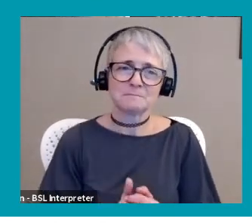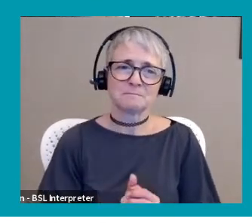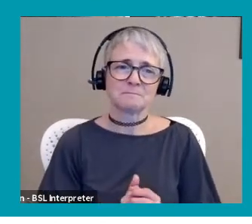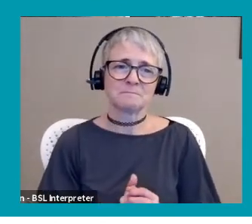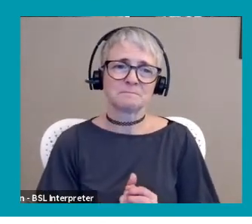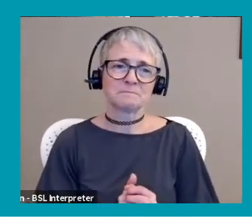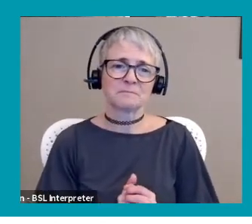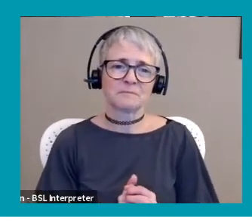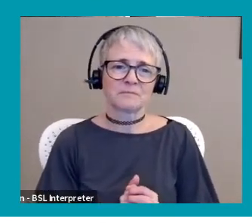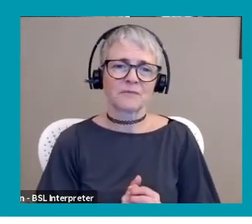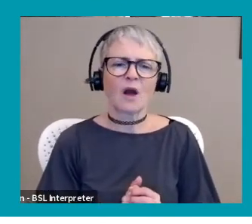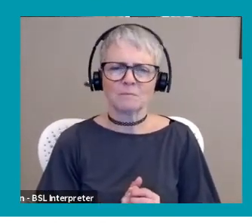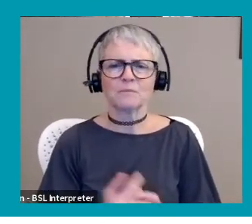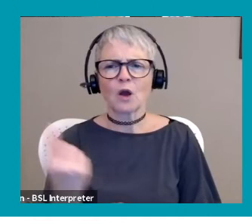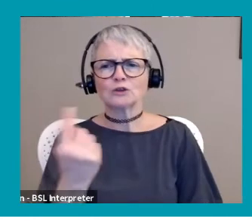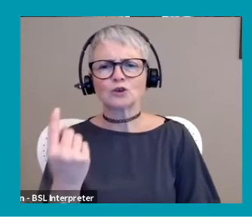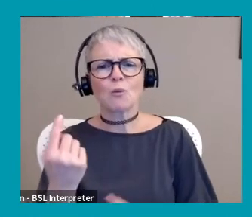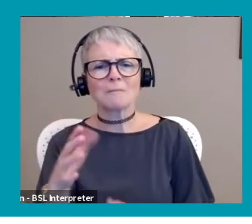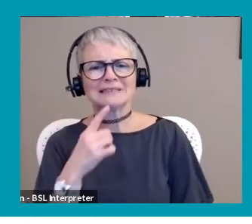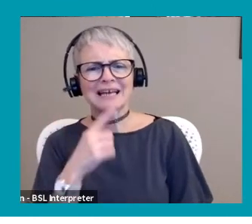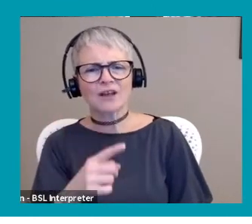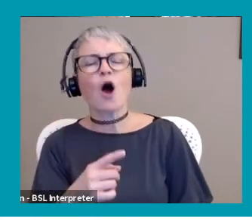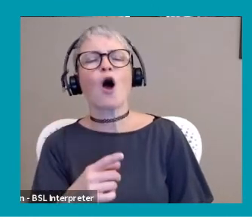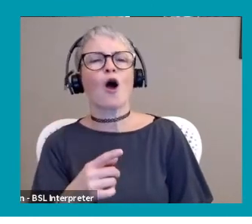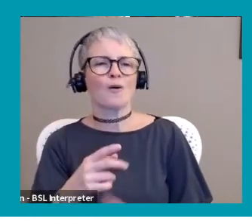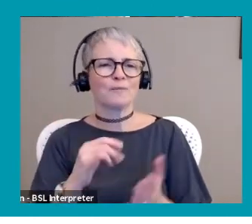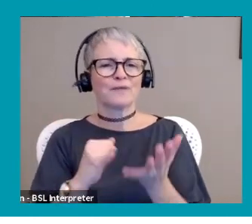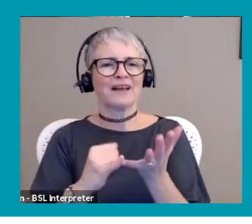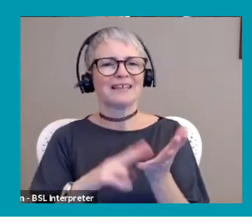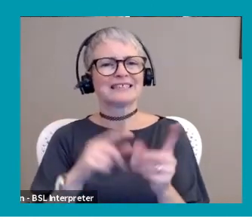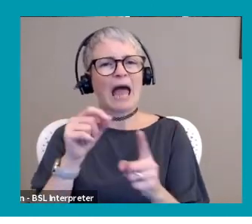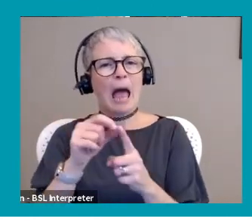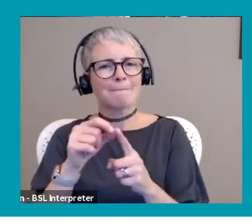I can see here someone said snapshot, Instagram et cetera.